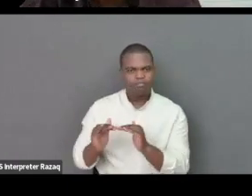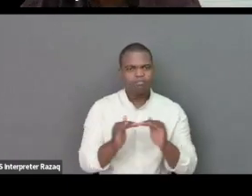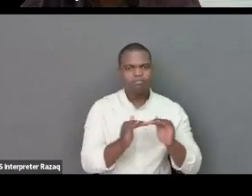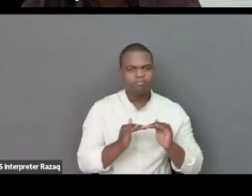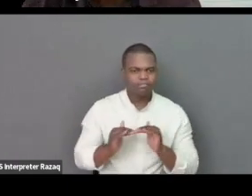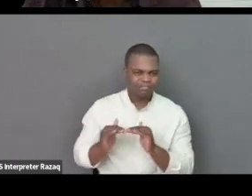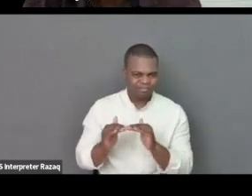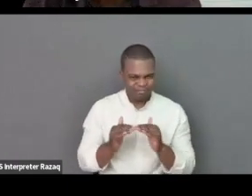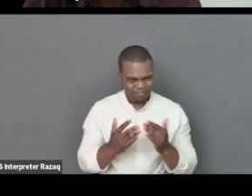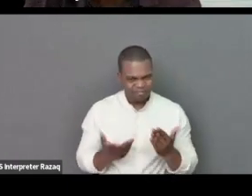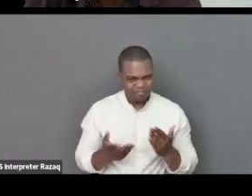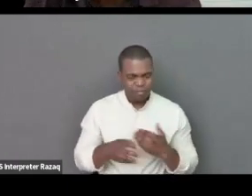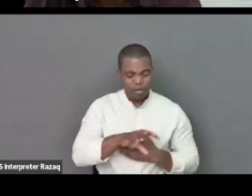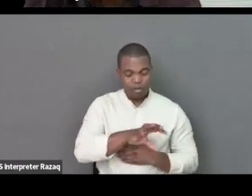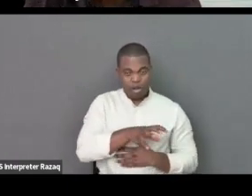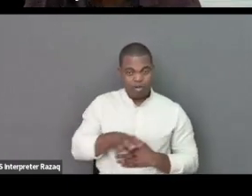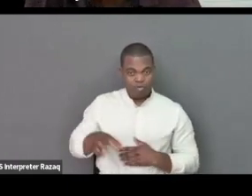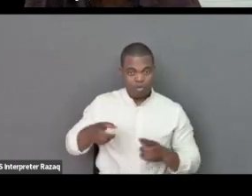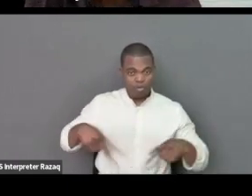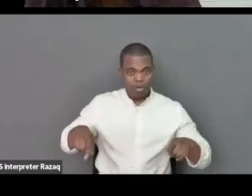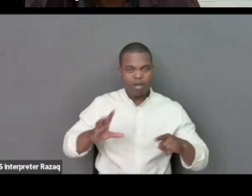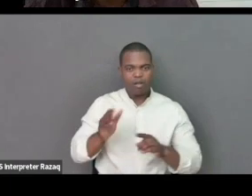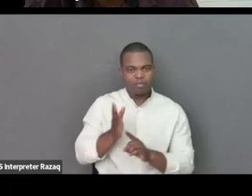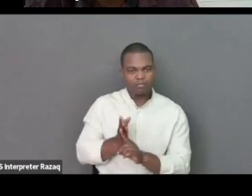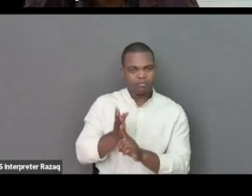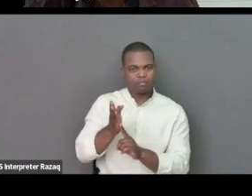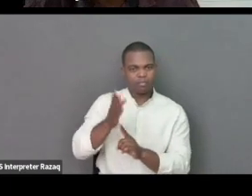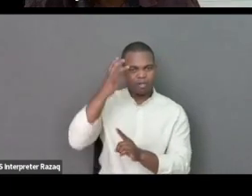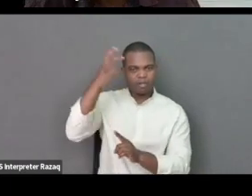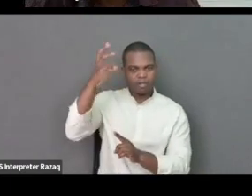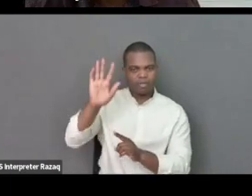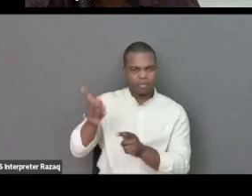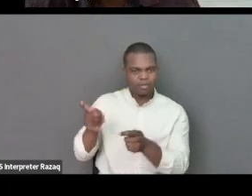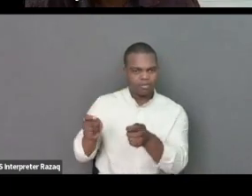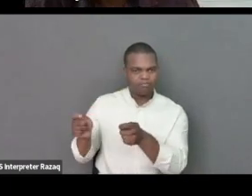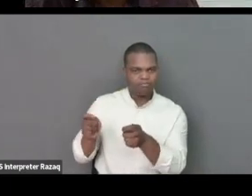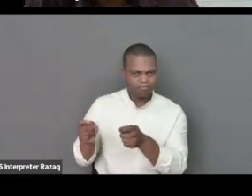three ways, basically, how the law --